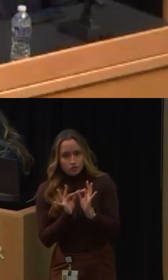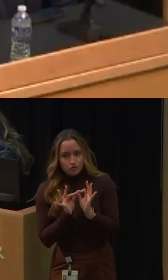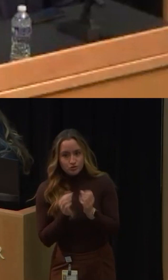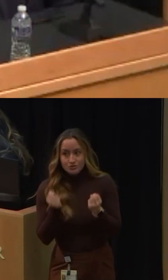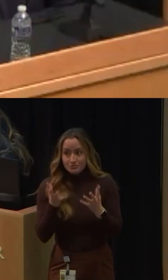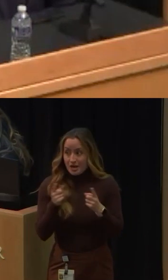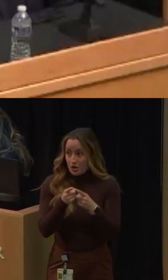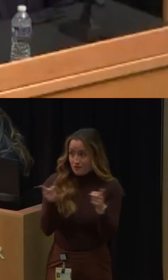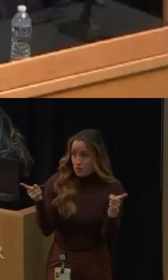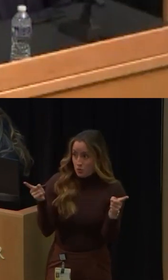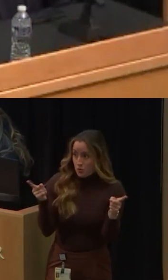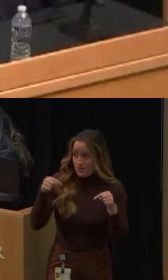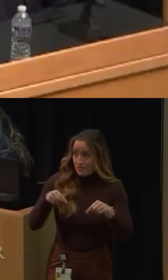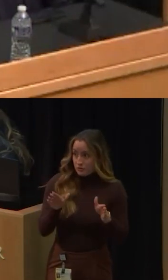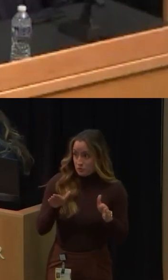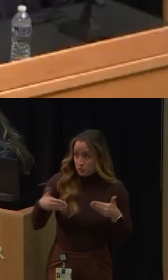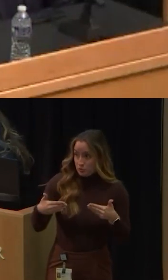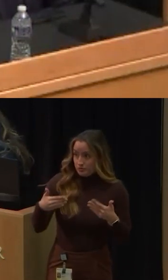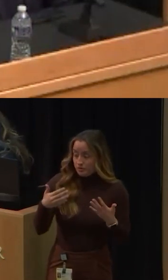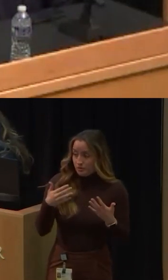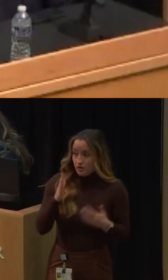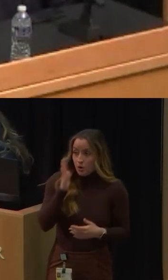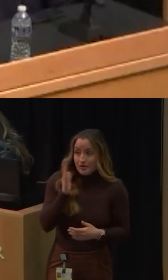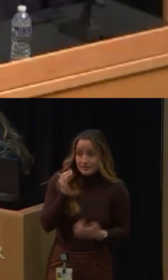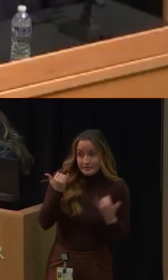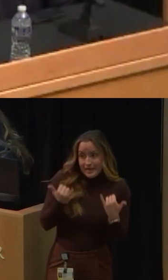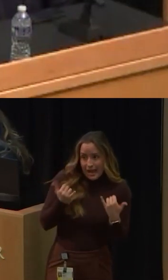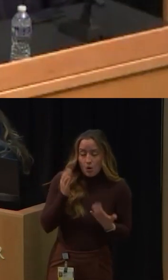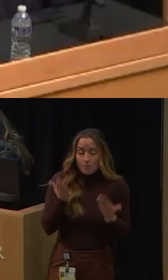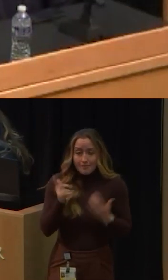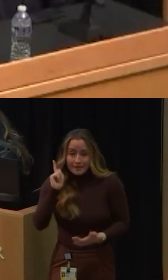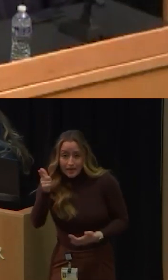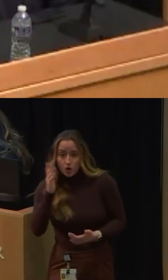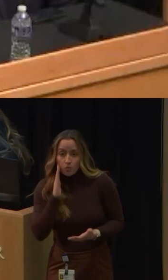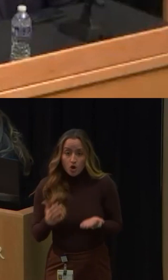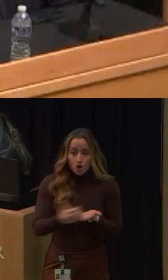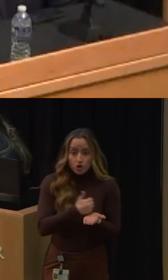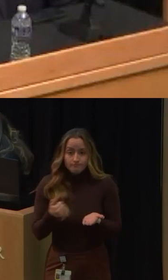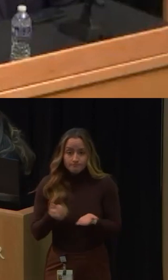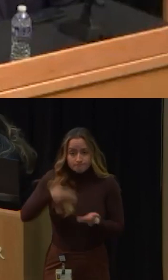are either today or soon will be very high earners, and because you will be very high earners,